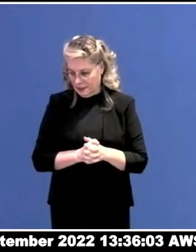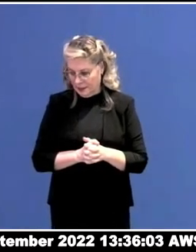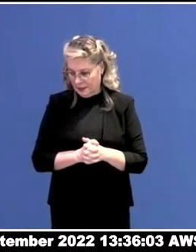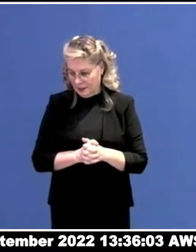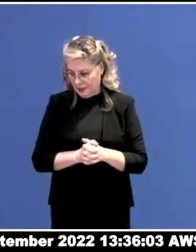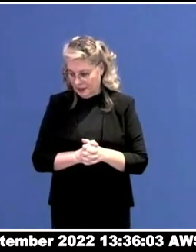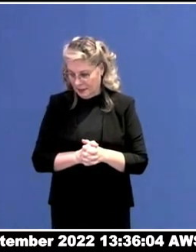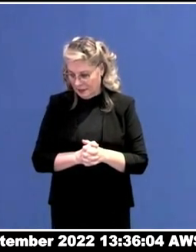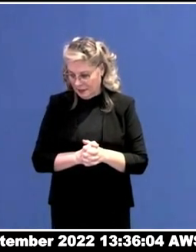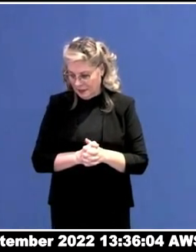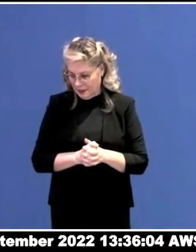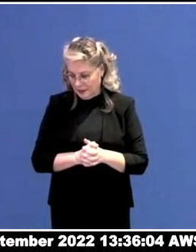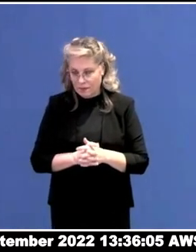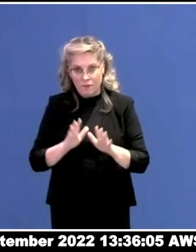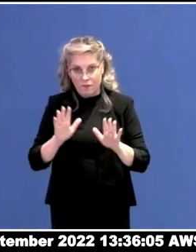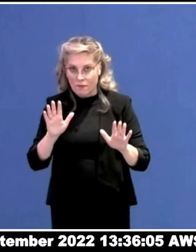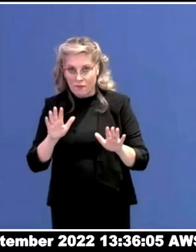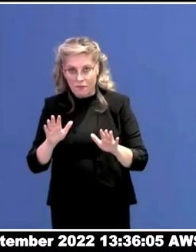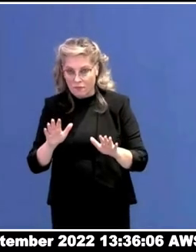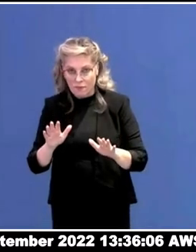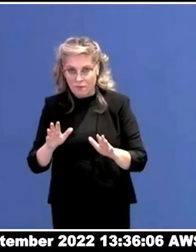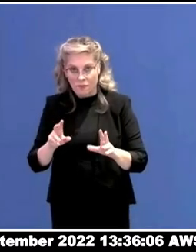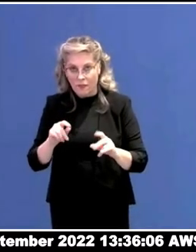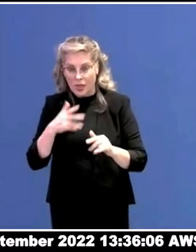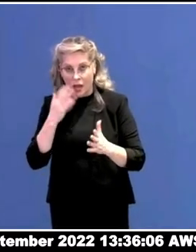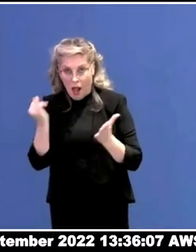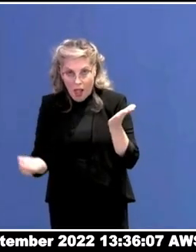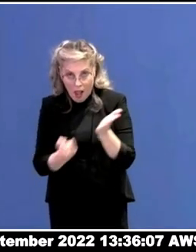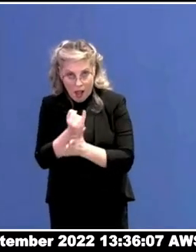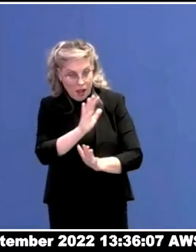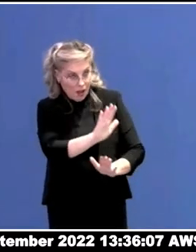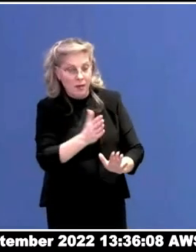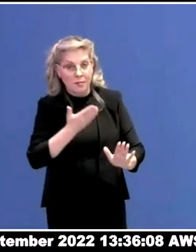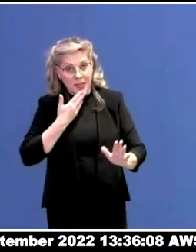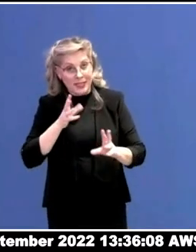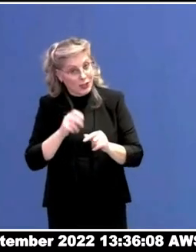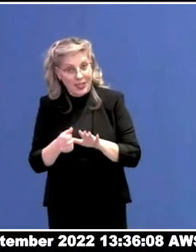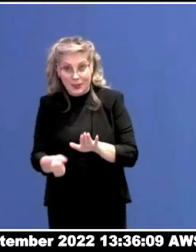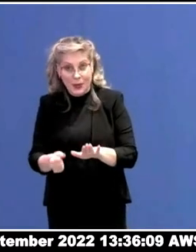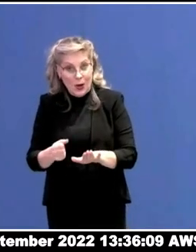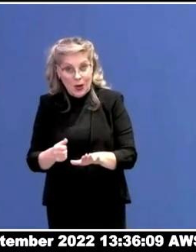rate - CHAIR: There won't be any sanctions imposed. It just means we can actually keep a record of what you are saying.